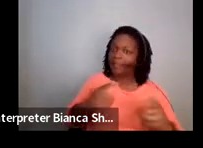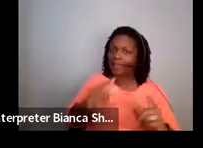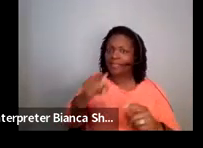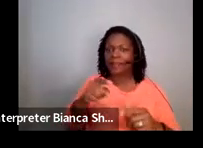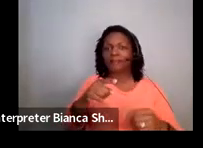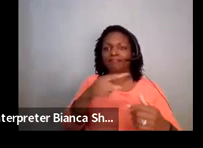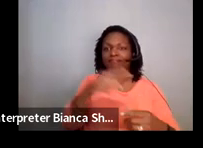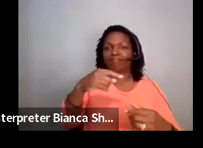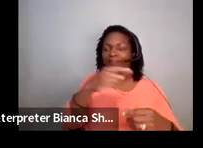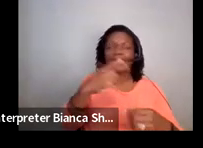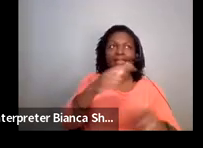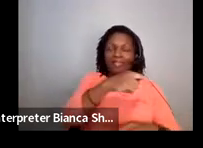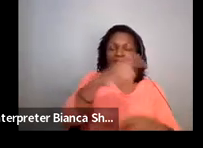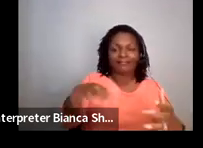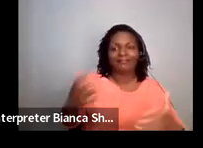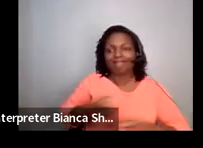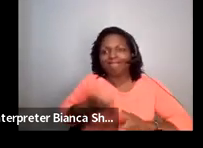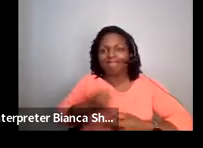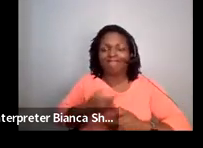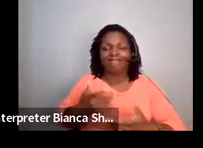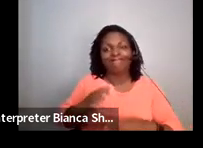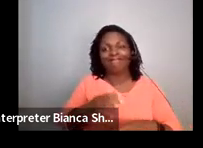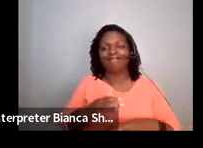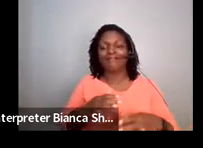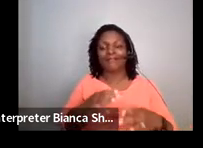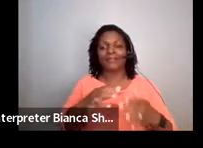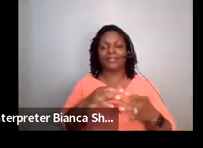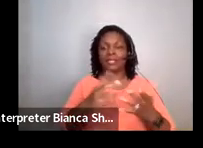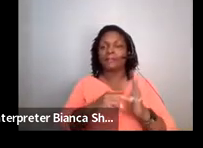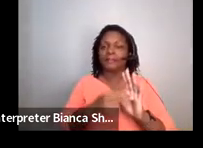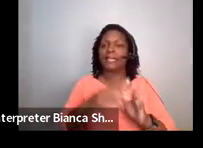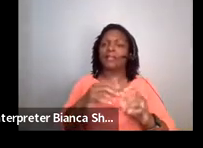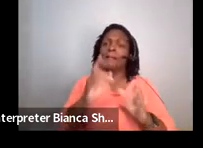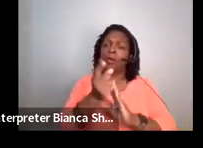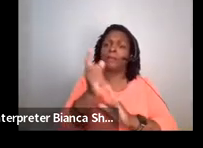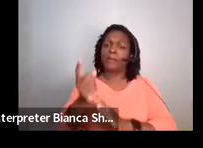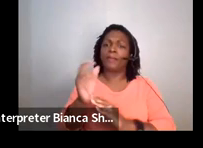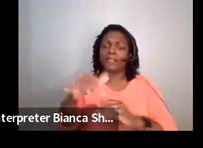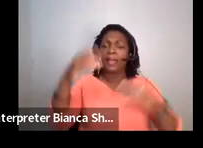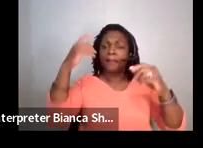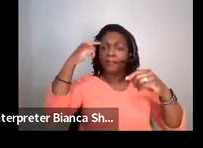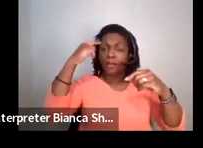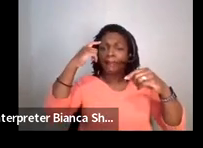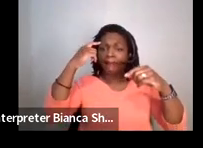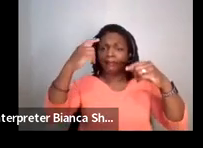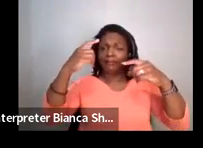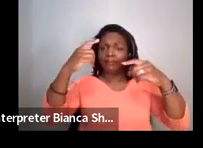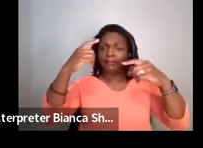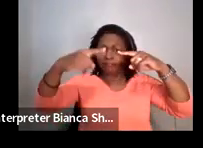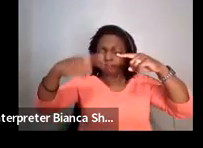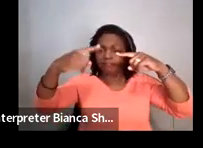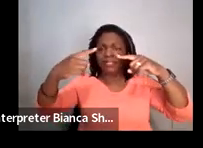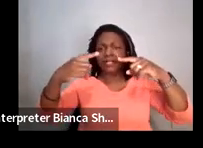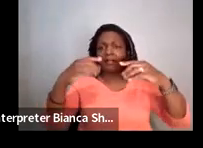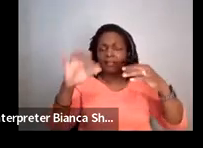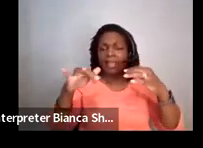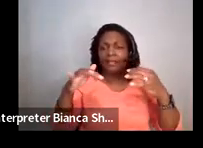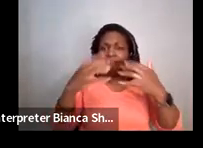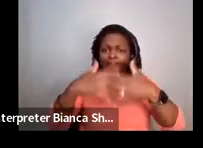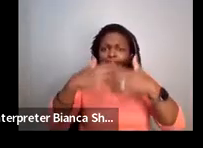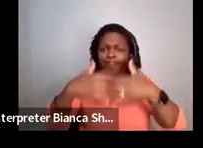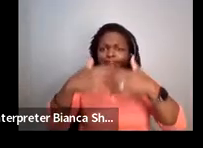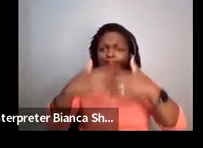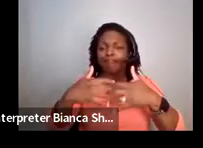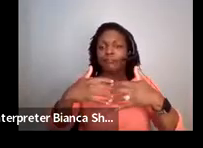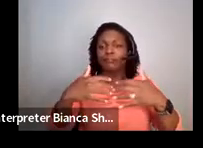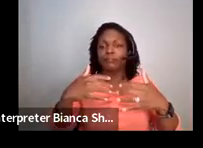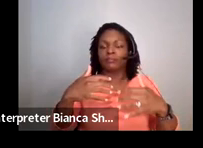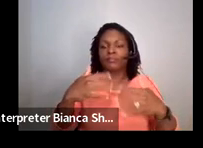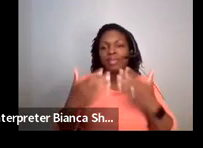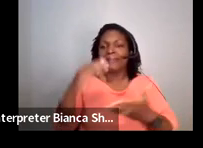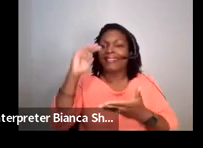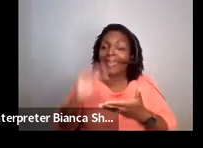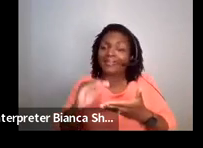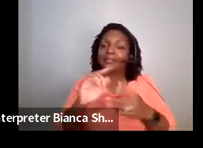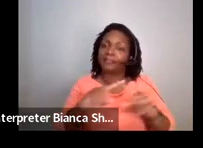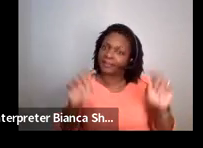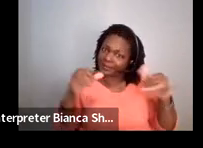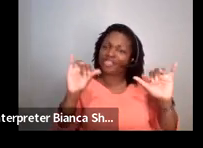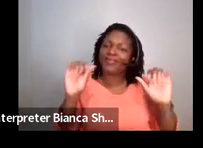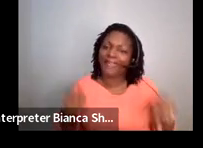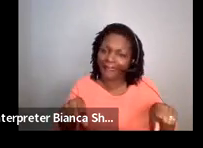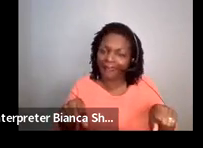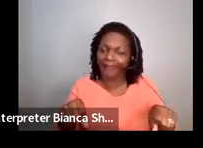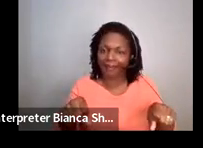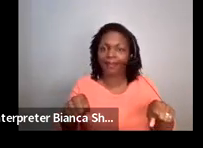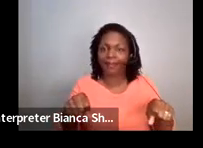Those moments are less that doesn't mean they can't happen Okay, but reminiscence therapy is a wonderful way to go about reaching our loved ones who are suffering from this disease.